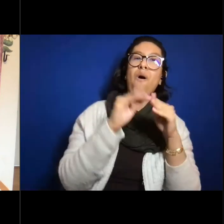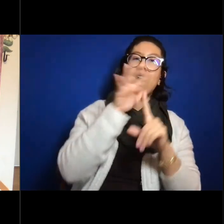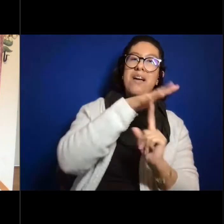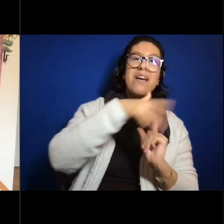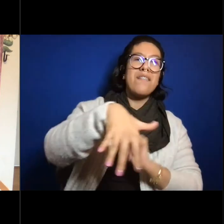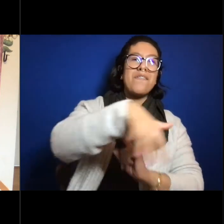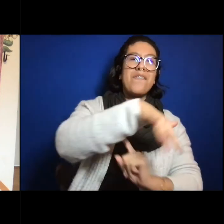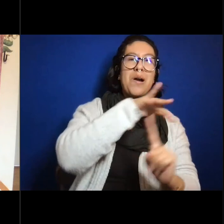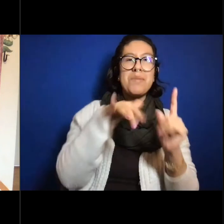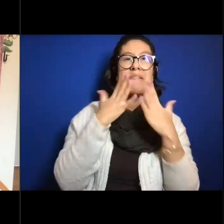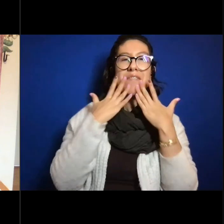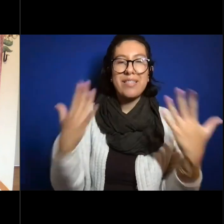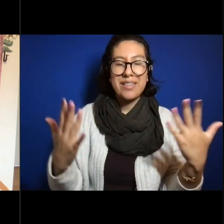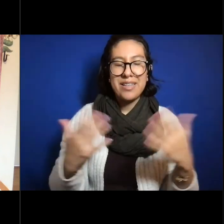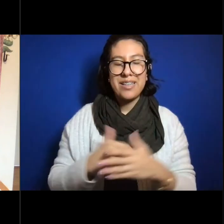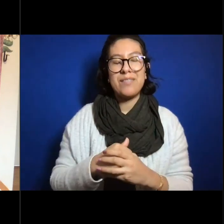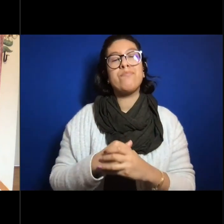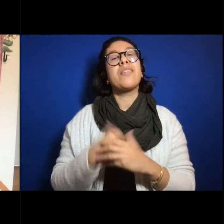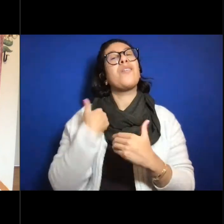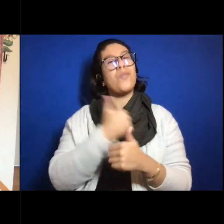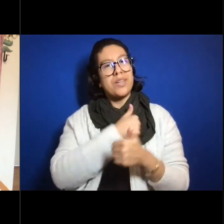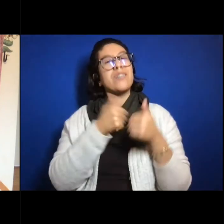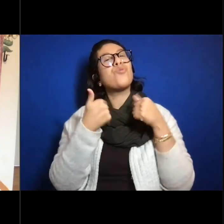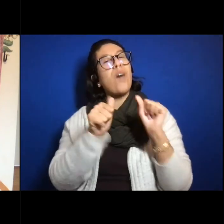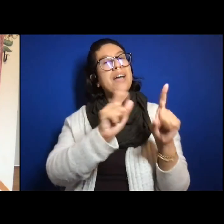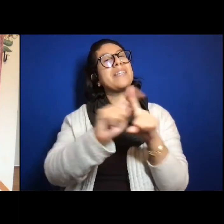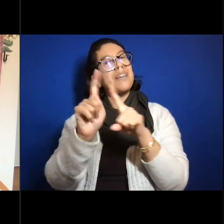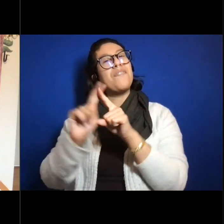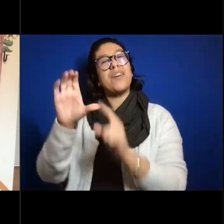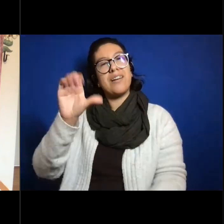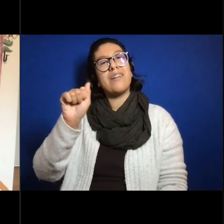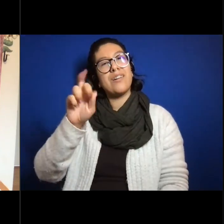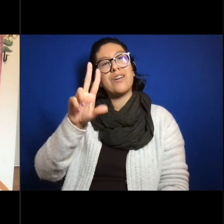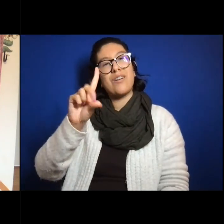And we've experimented with different types of cardboard and pretty much anything will work.